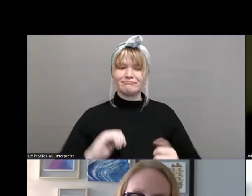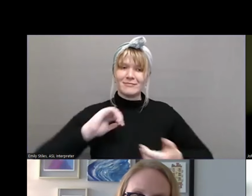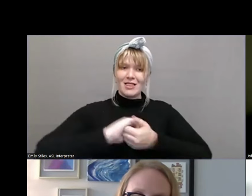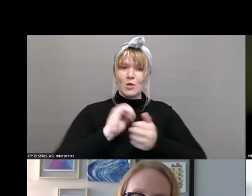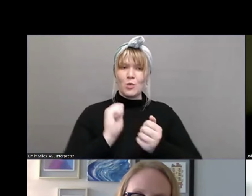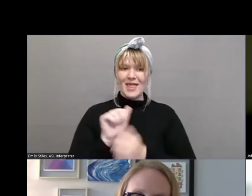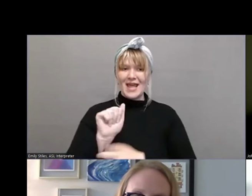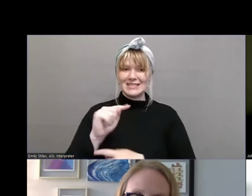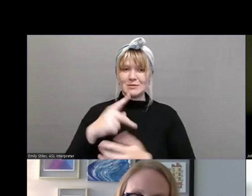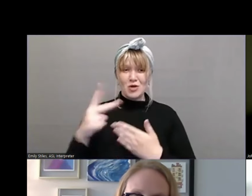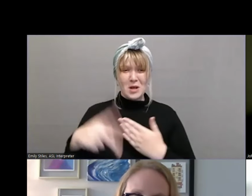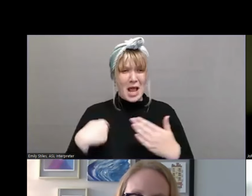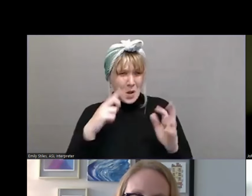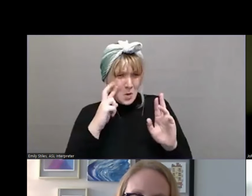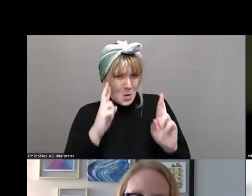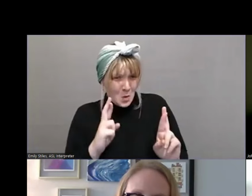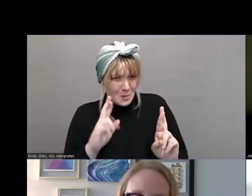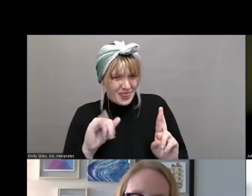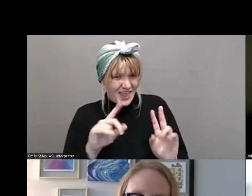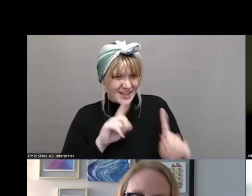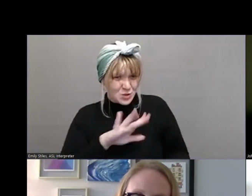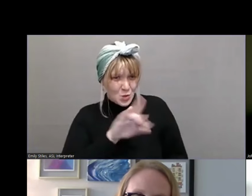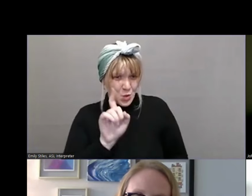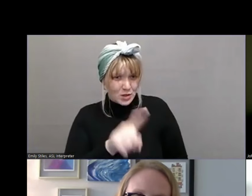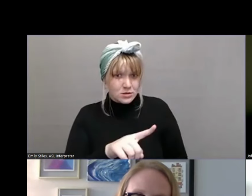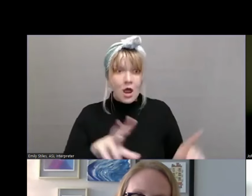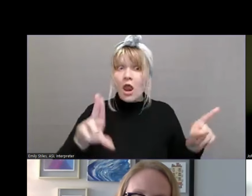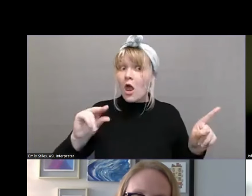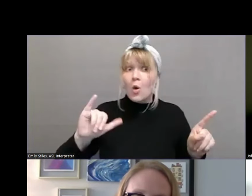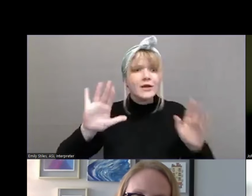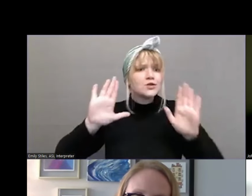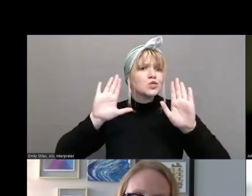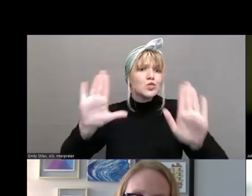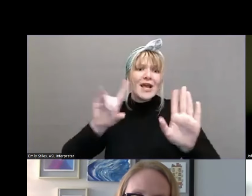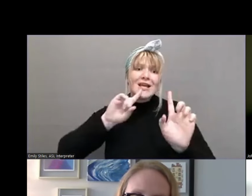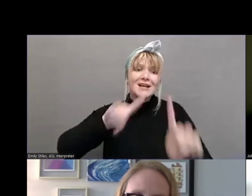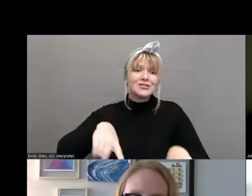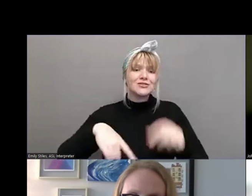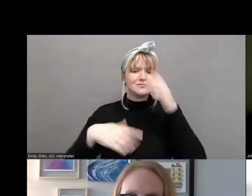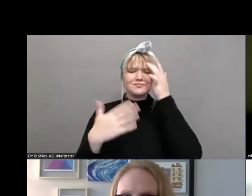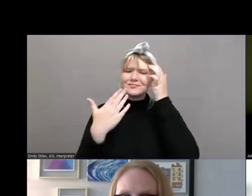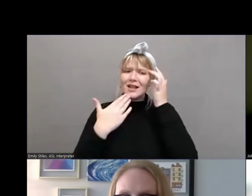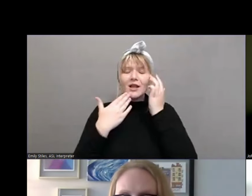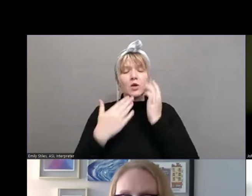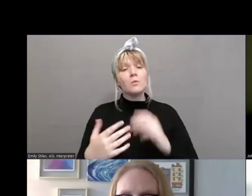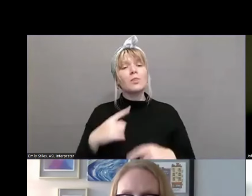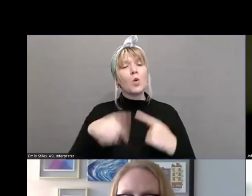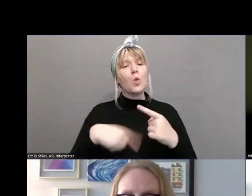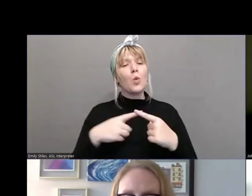ERICA McFADDEN: No, that is great, Melinda. I think sometimes we think about sheltering people that are homeless and including people